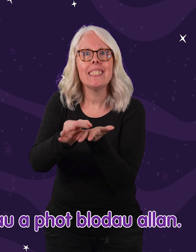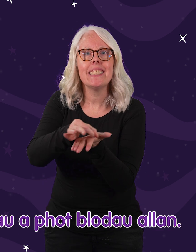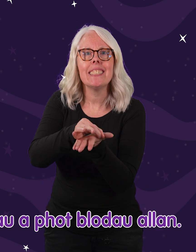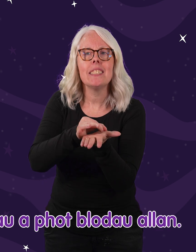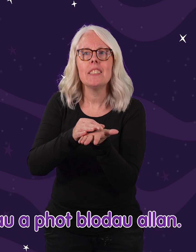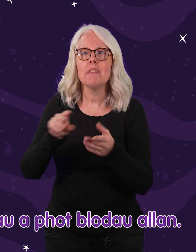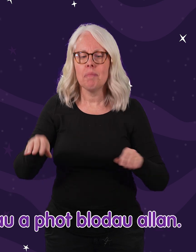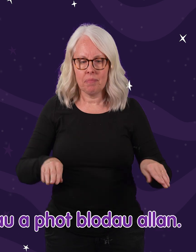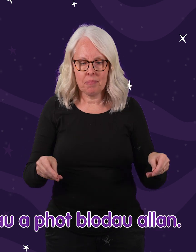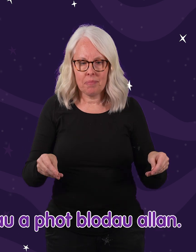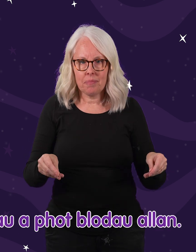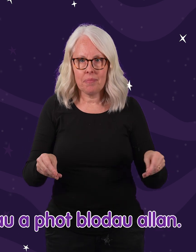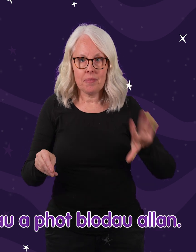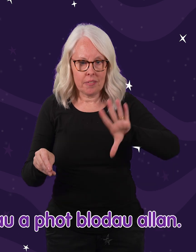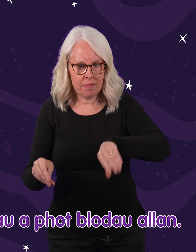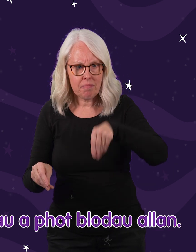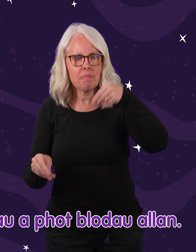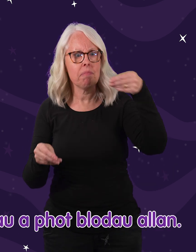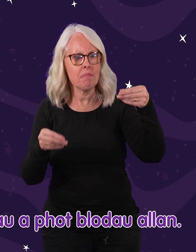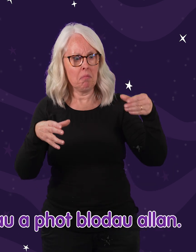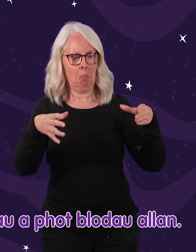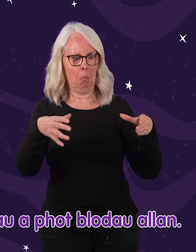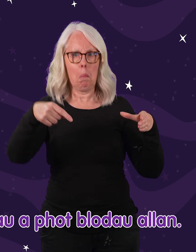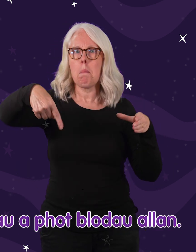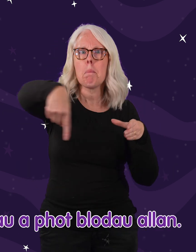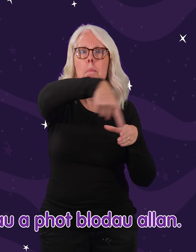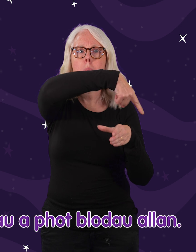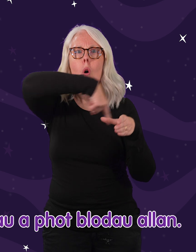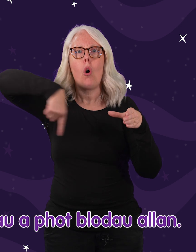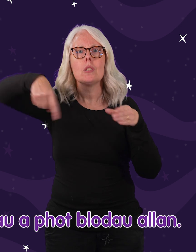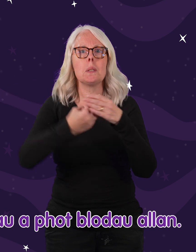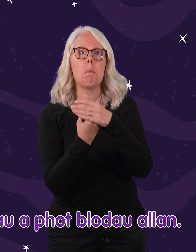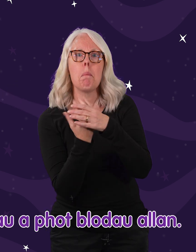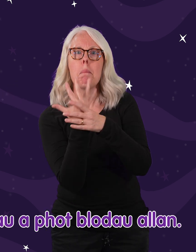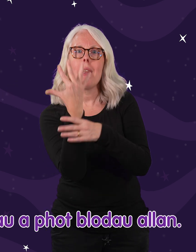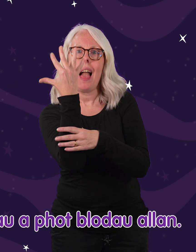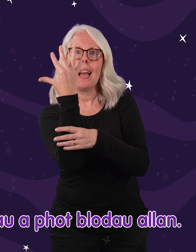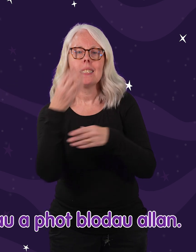He pulls out a pack of seeds and a plant pot.